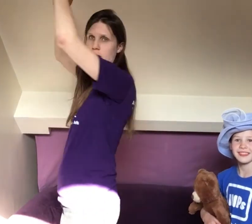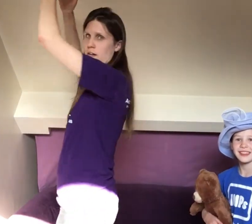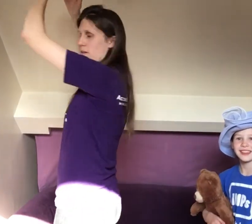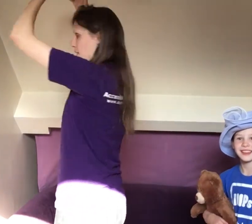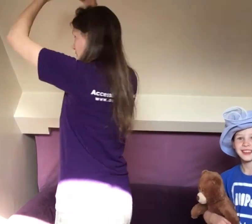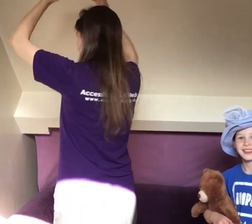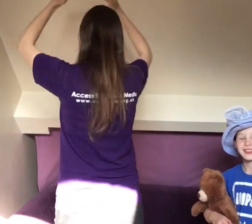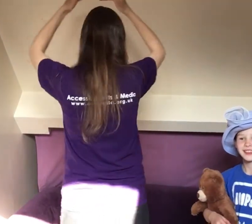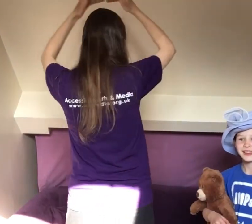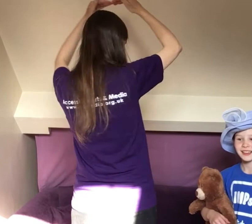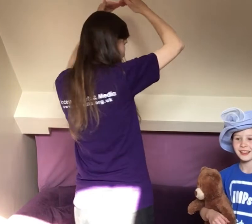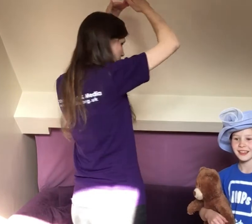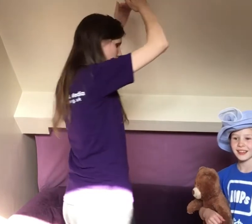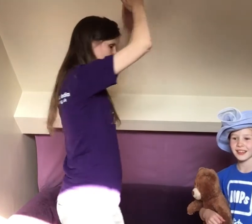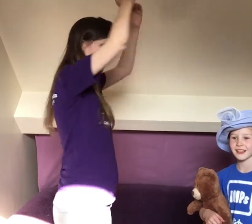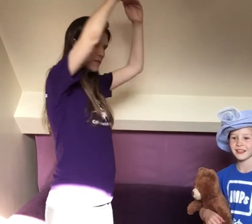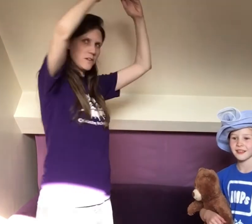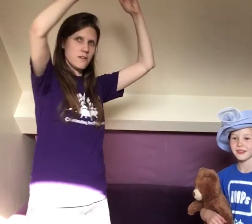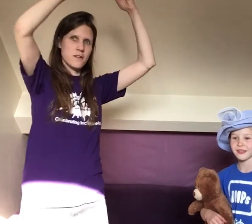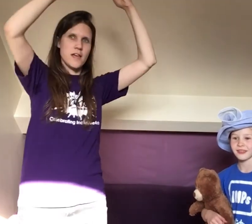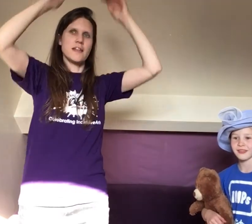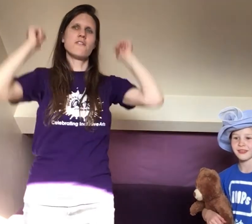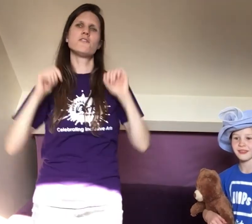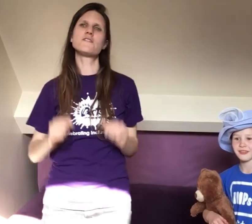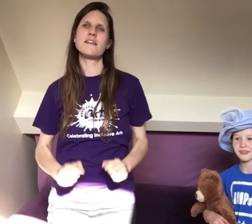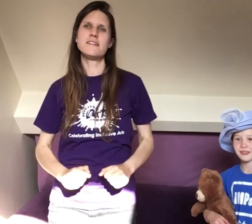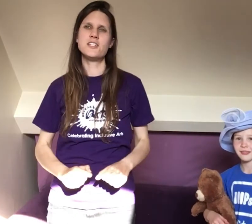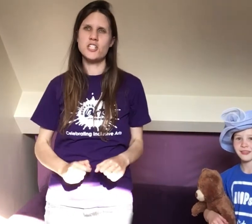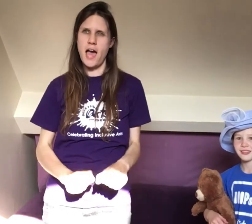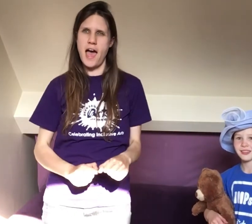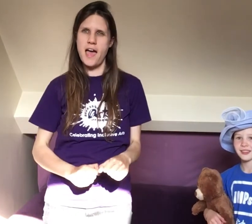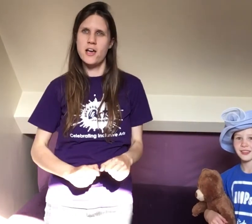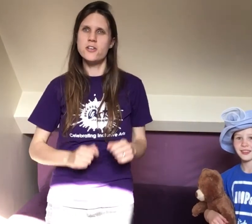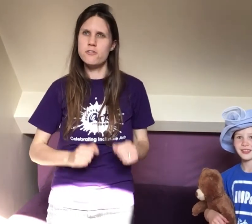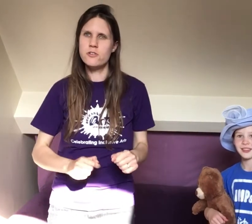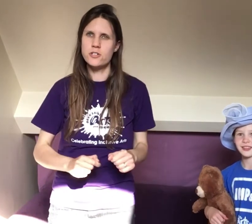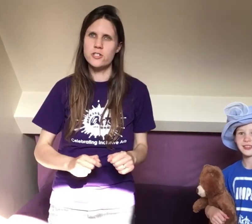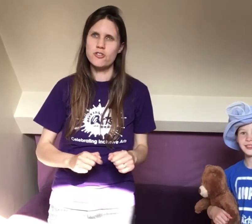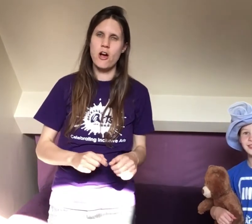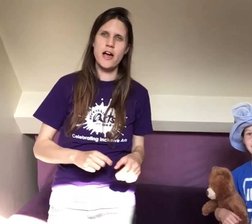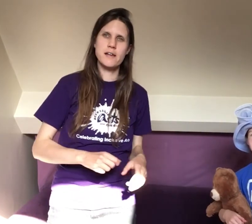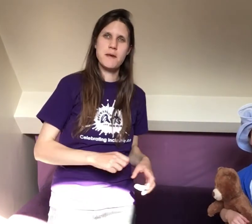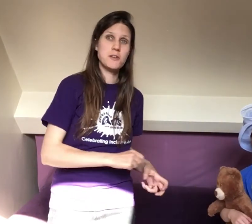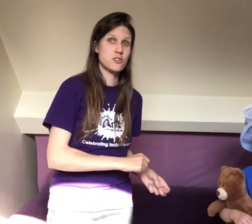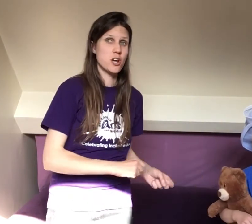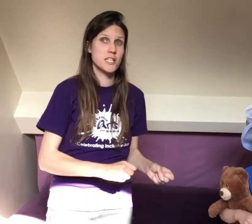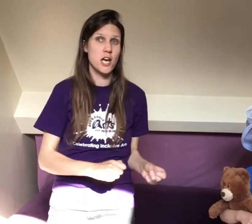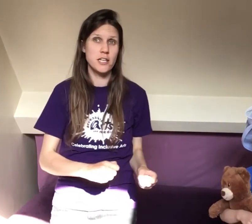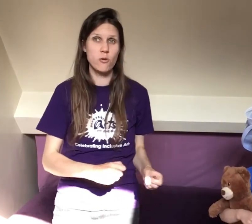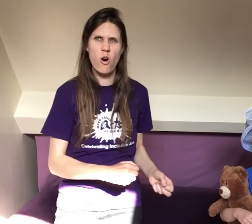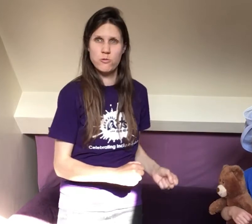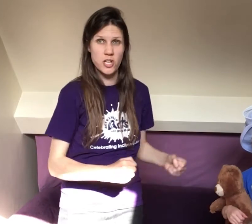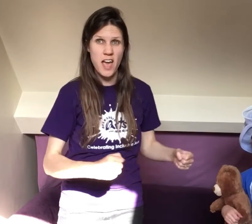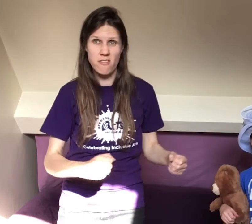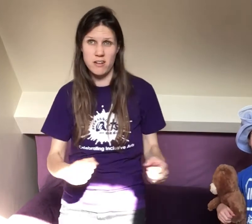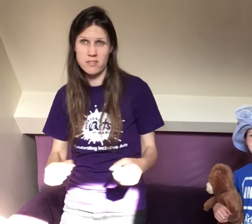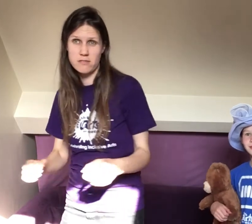Turn around like that. I could do that with you. Now if you’re sat in a chair, you could try… maybe you could try turning your whole chair around.